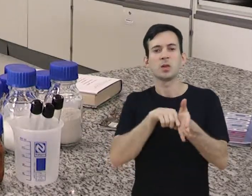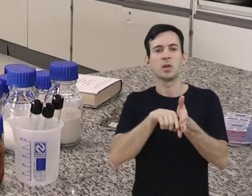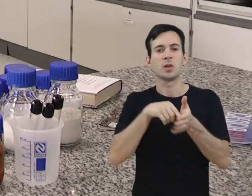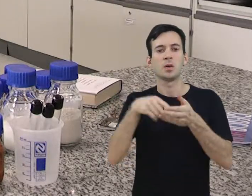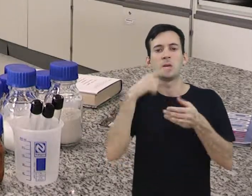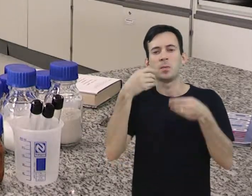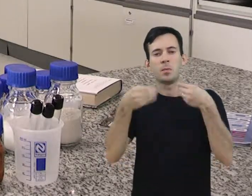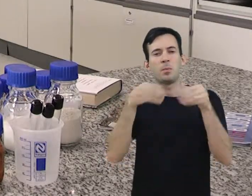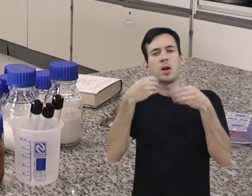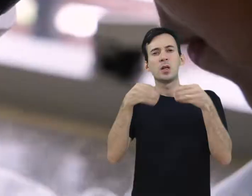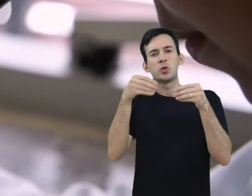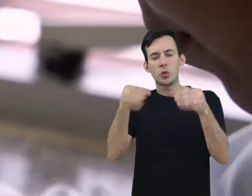in the microscope.